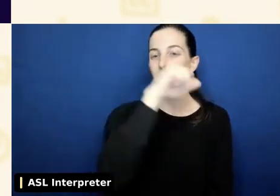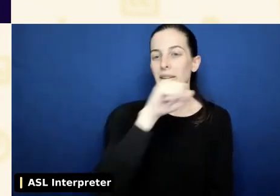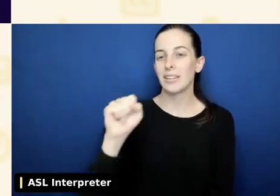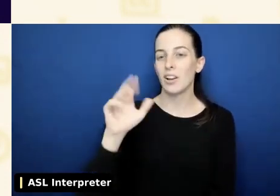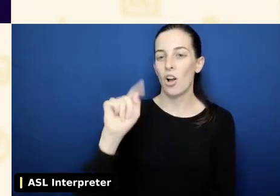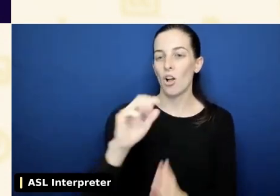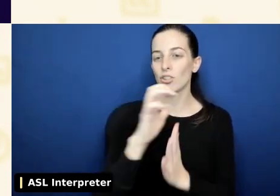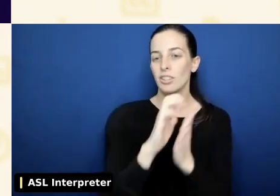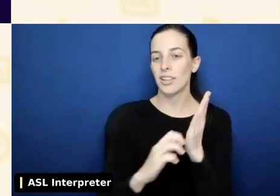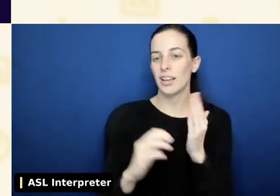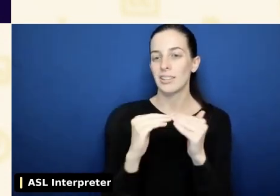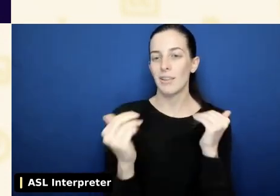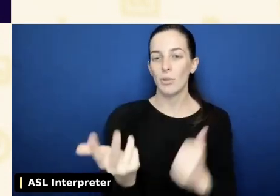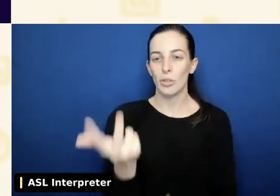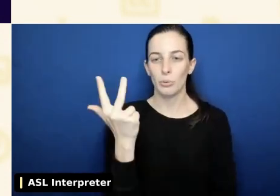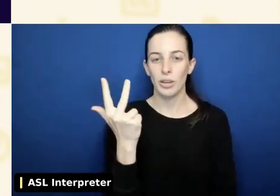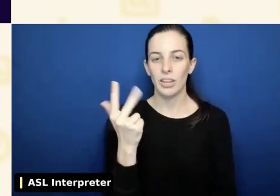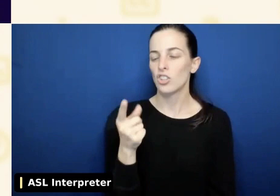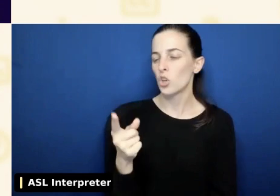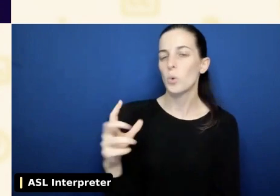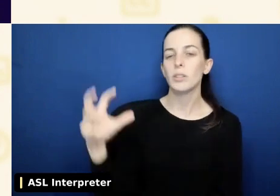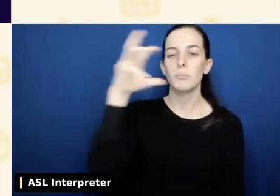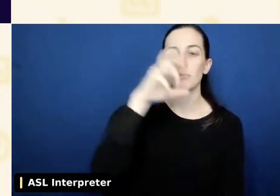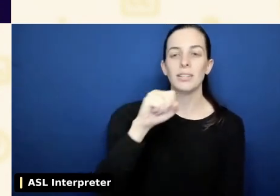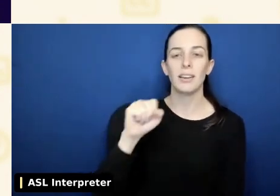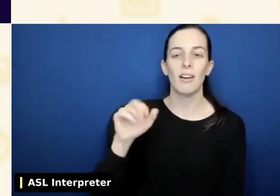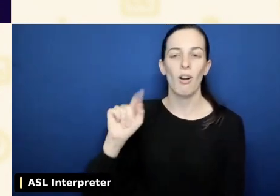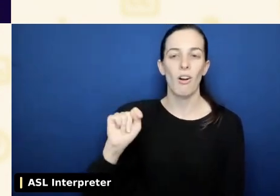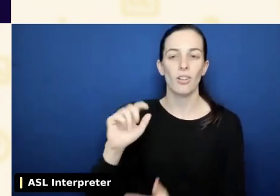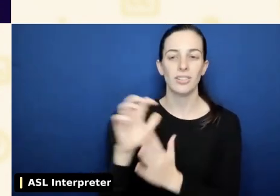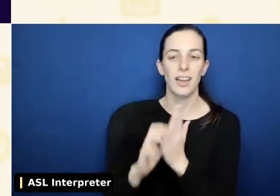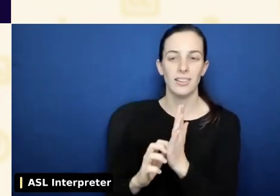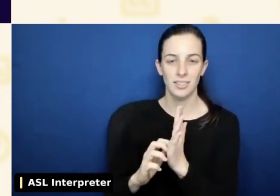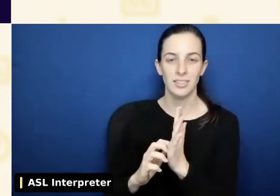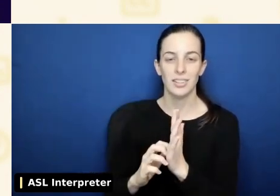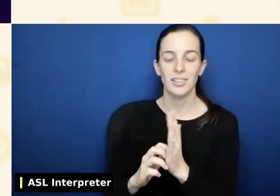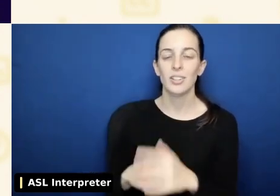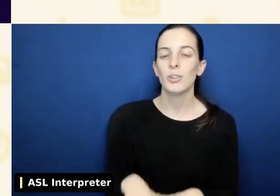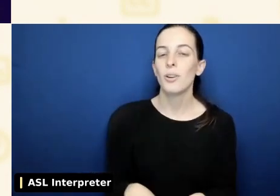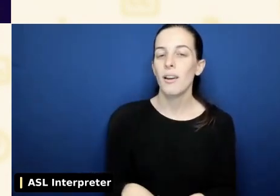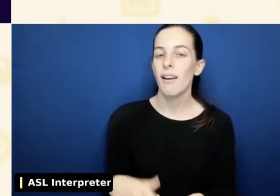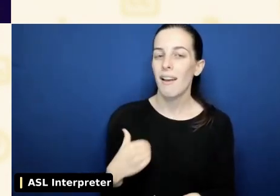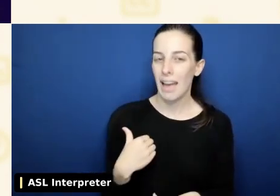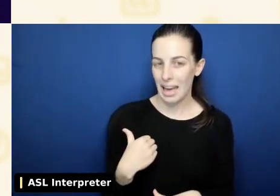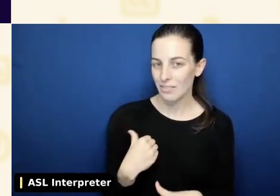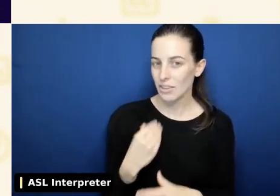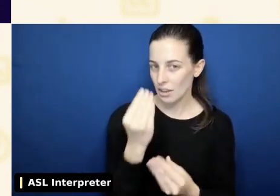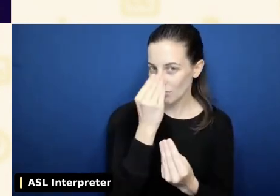images missing alternate text, and, [Screen Reader Voice]